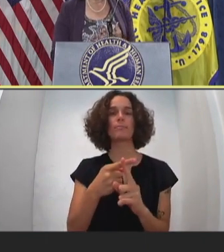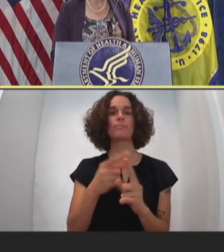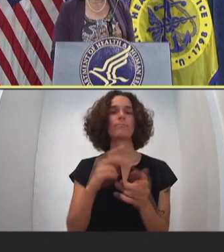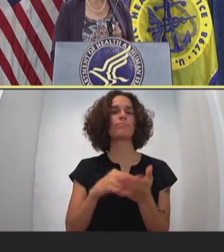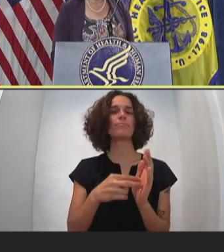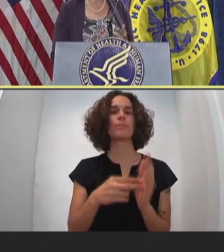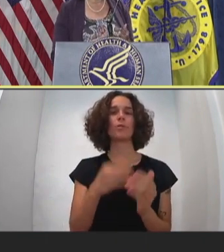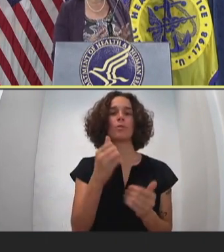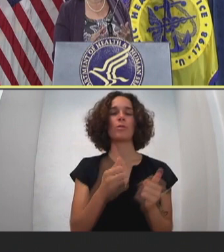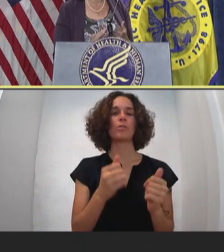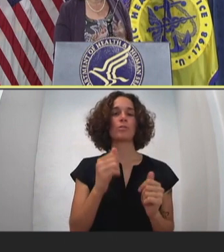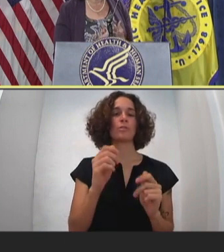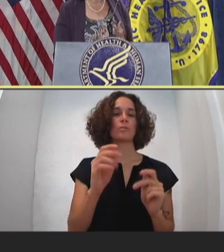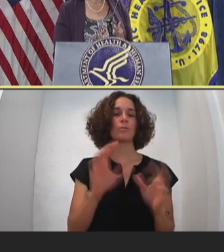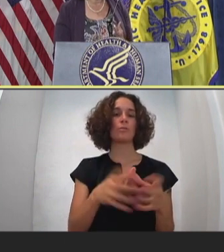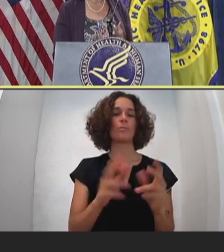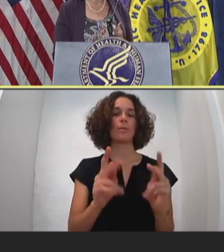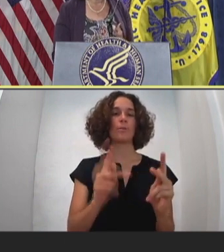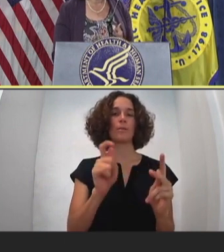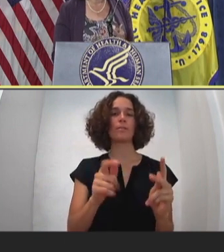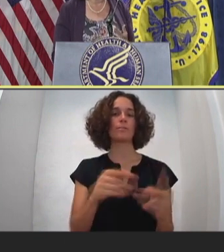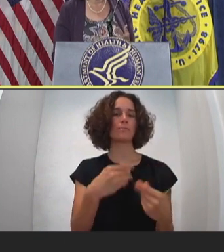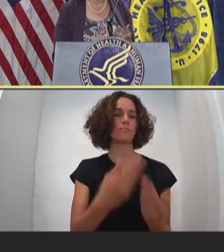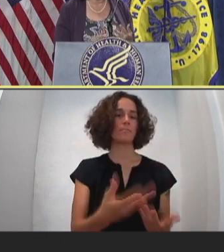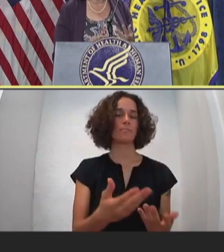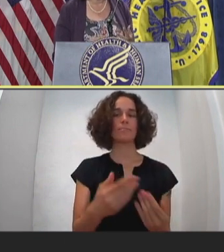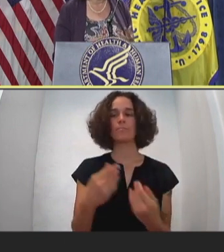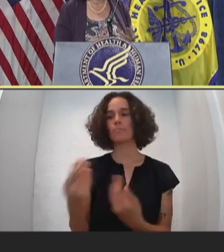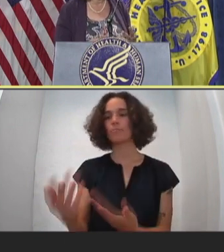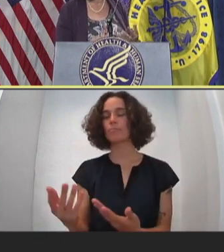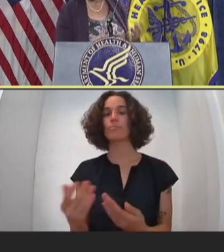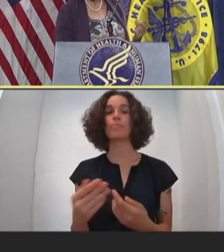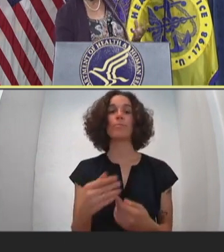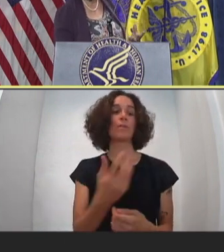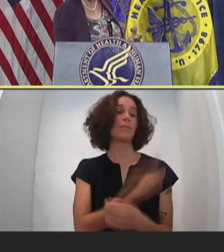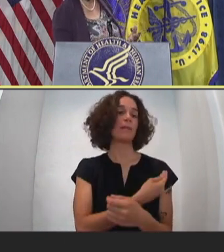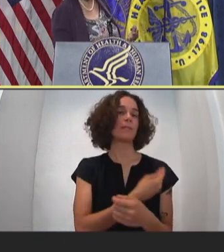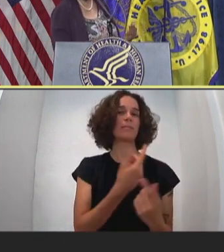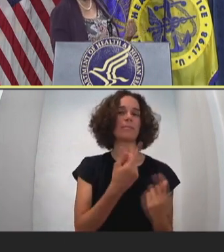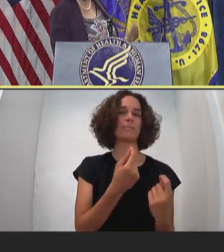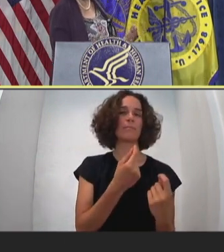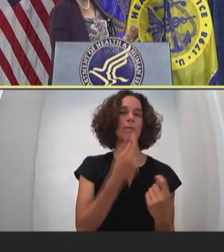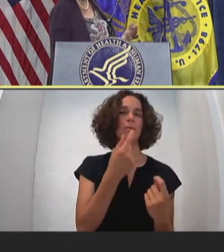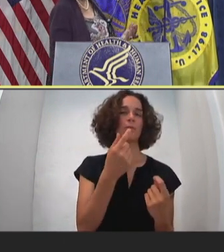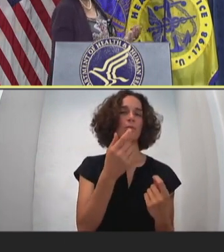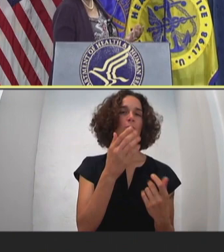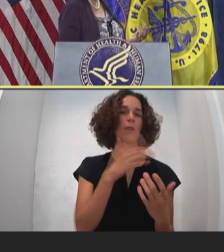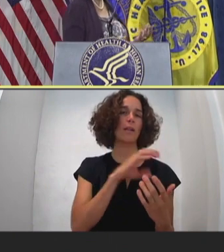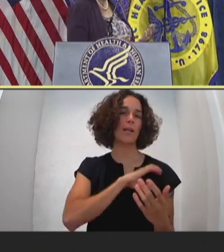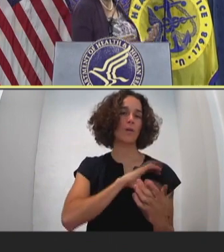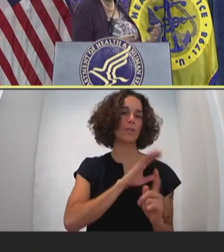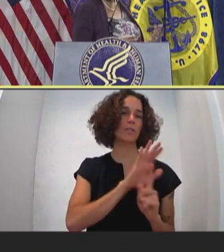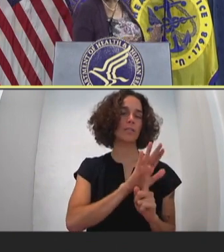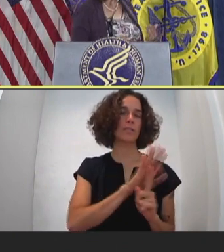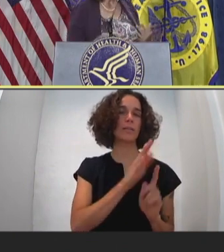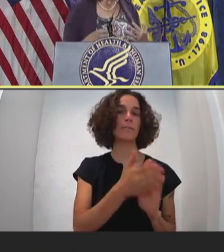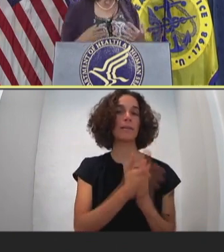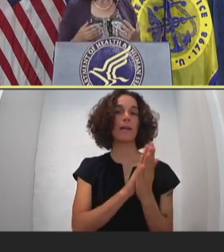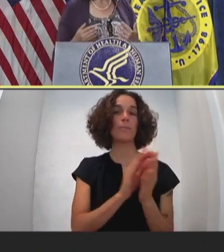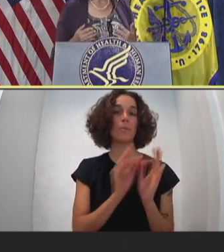go into. What are the characteristics of the vaccines that become particularly important?